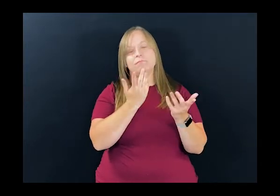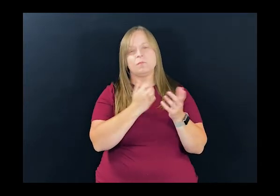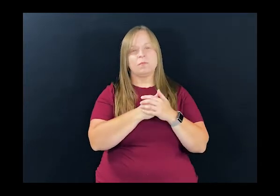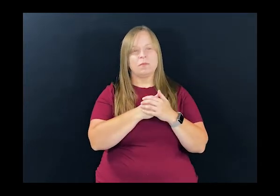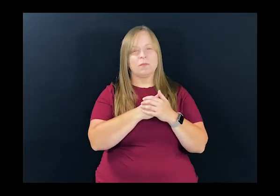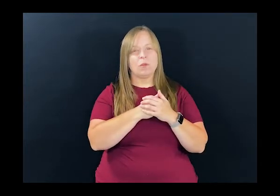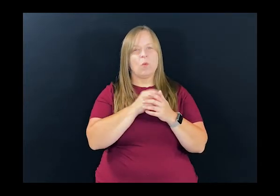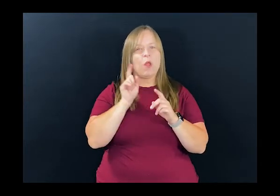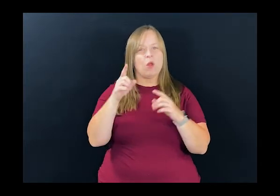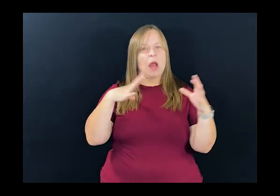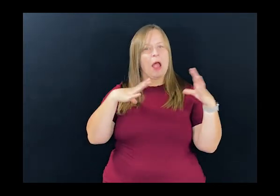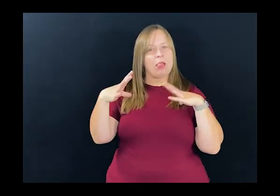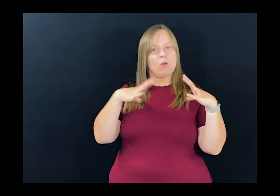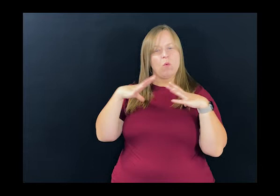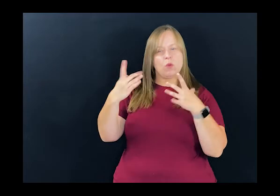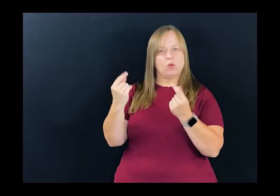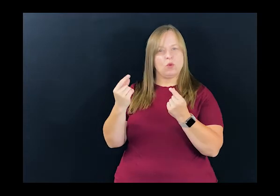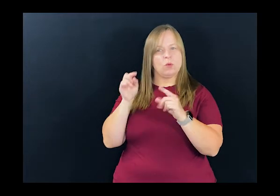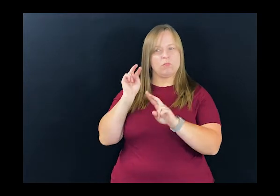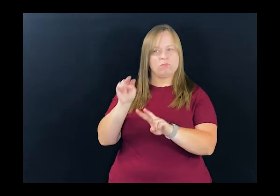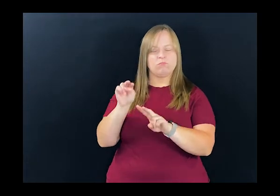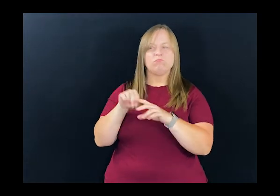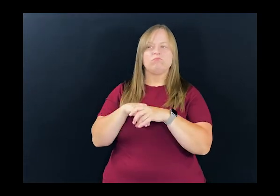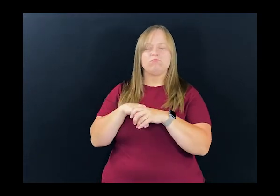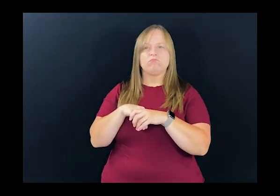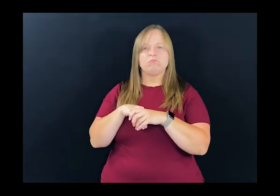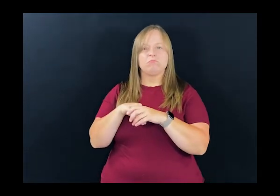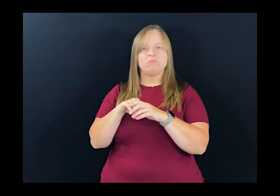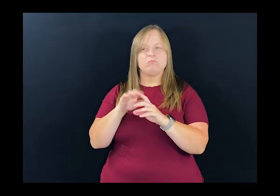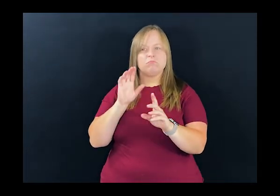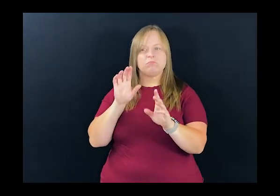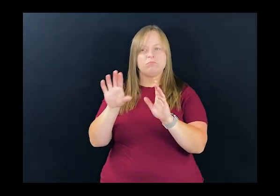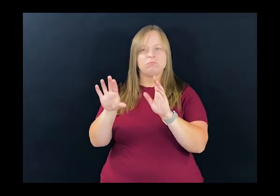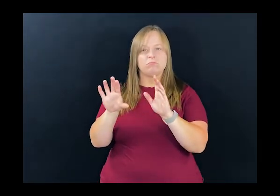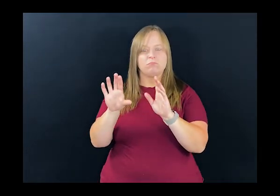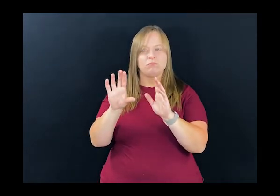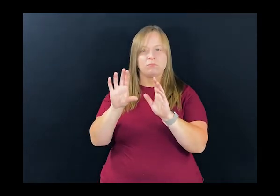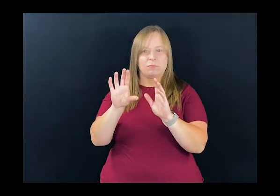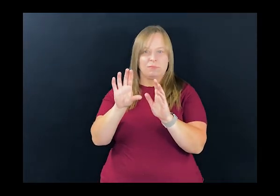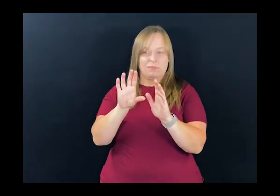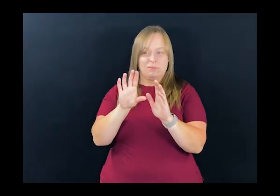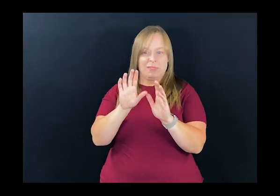And then we looked at Hollywood, what Hollywood was doing, and that it was casting non-disabled actors